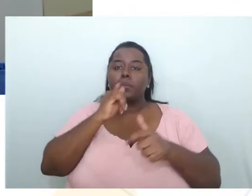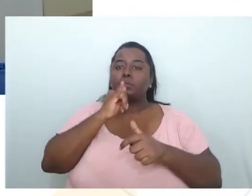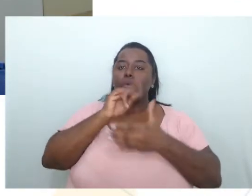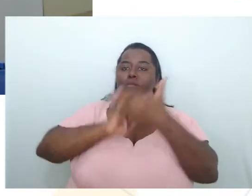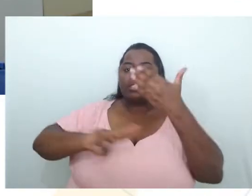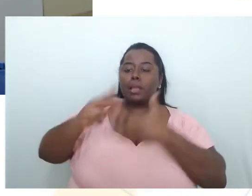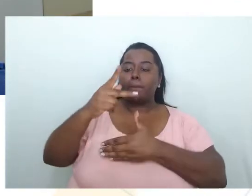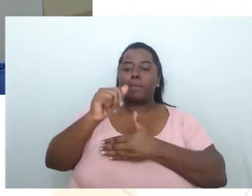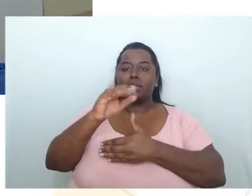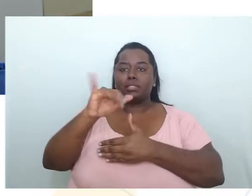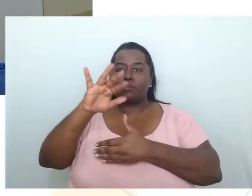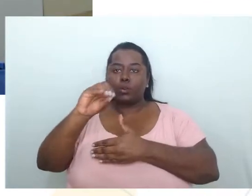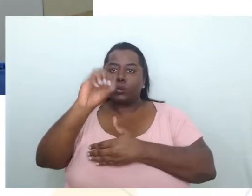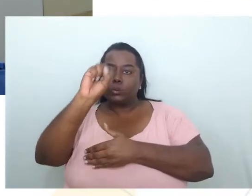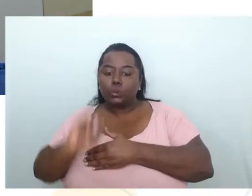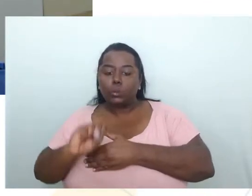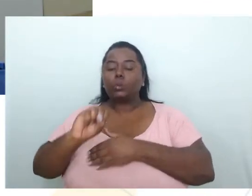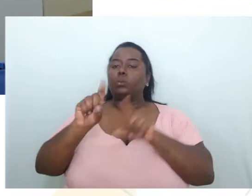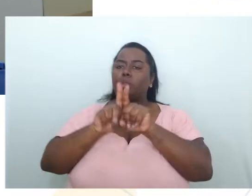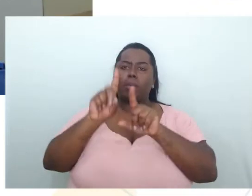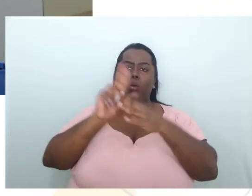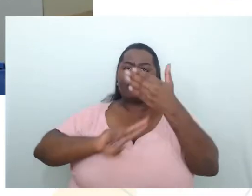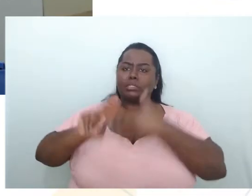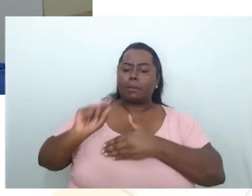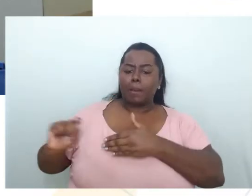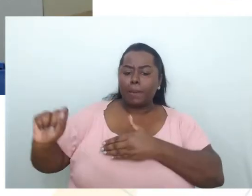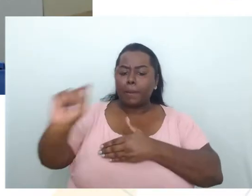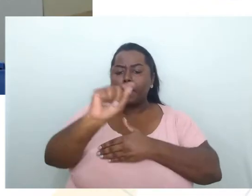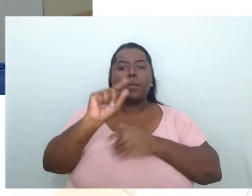other universities that I mentioned is try to employ strategies so that